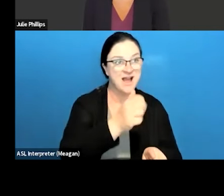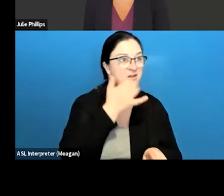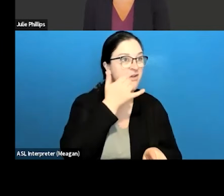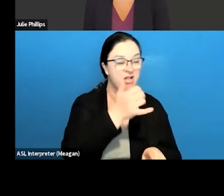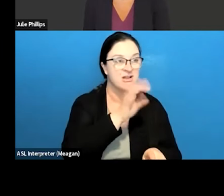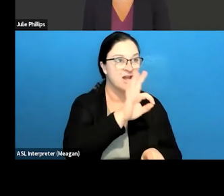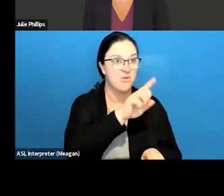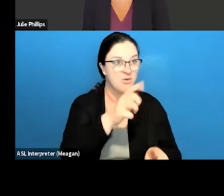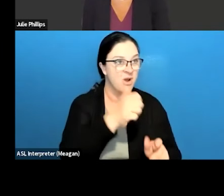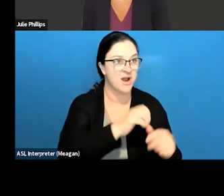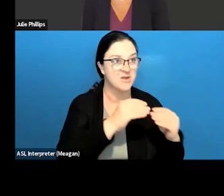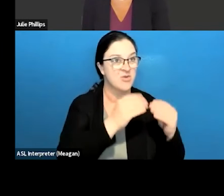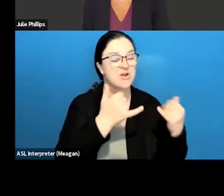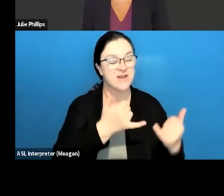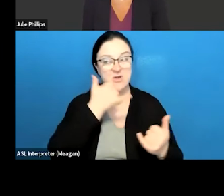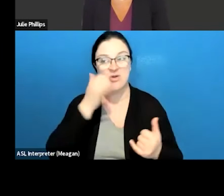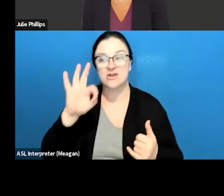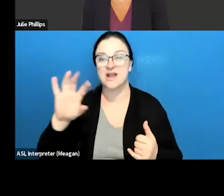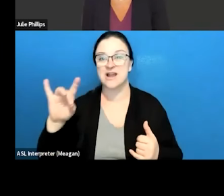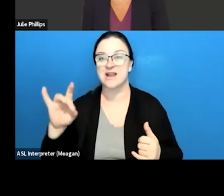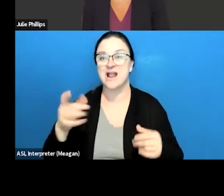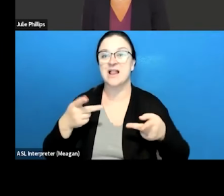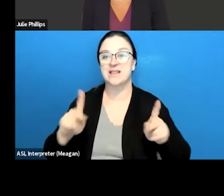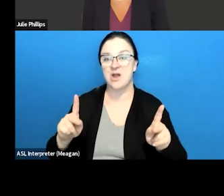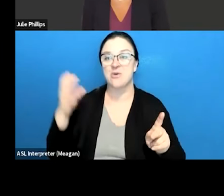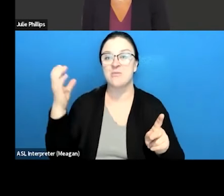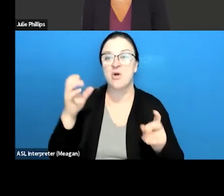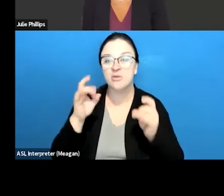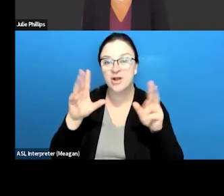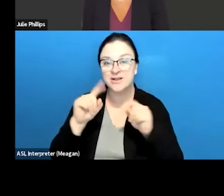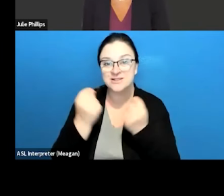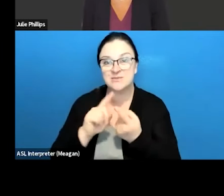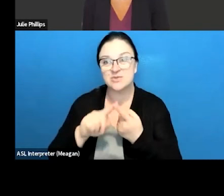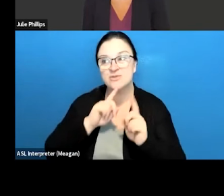allowing mobile crisis teams to respond when appropriate.